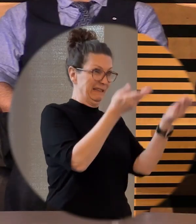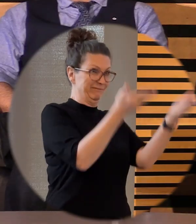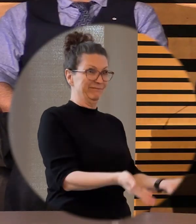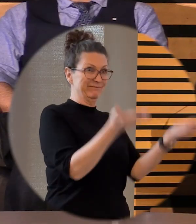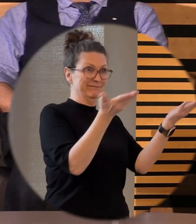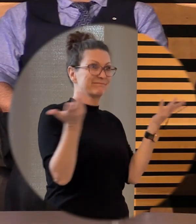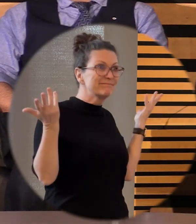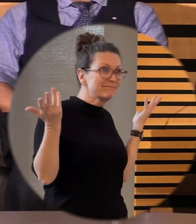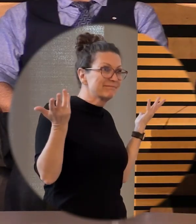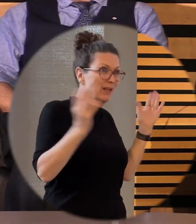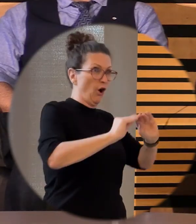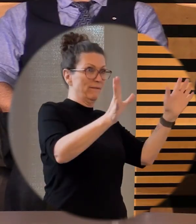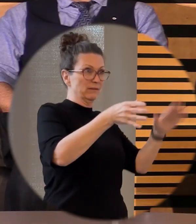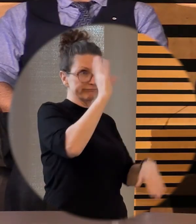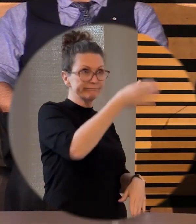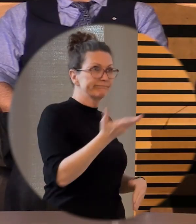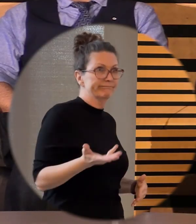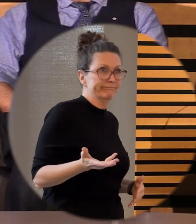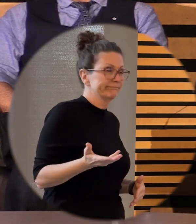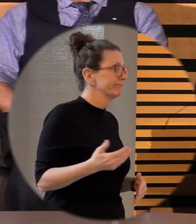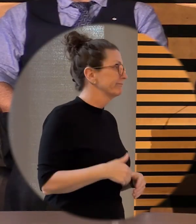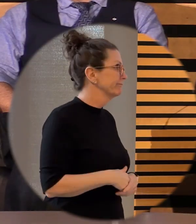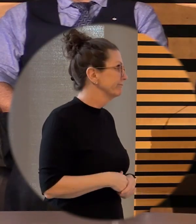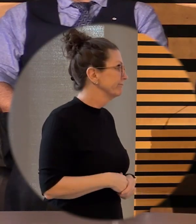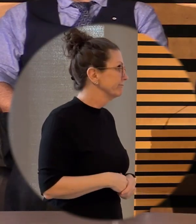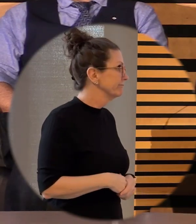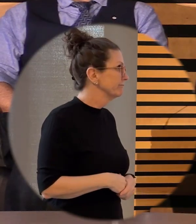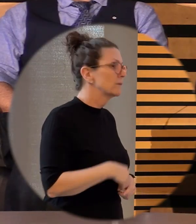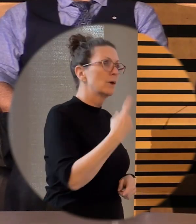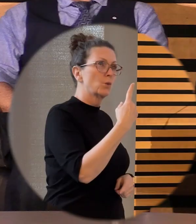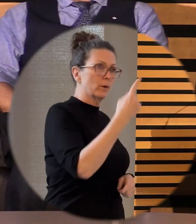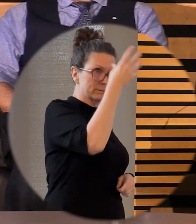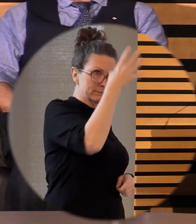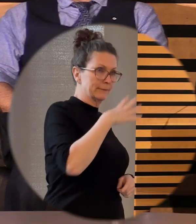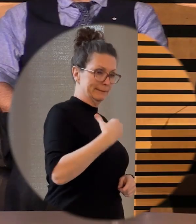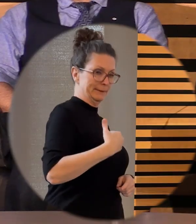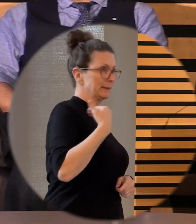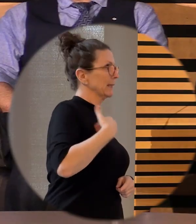um or King Combs I mean sorry you know for an example young man with his whole life ahead of